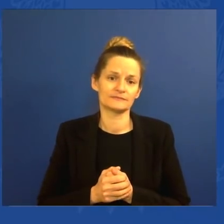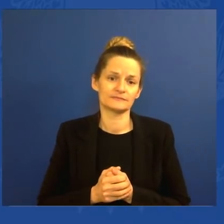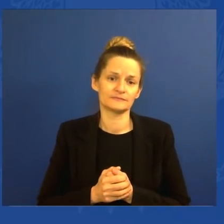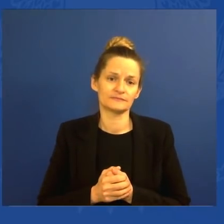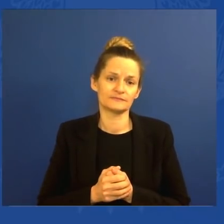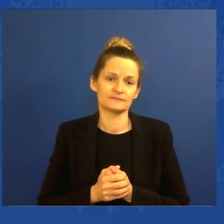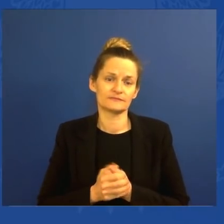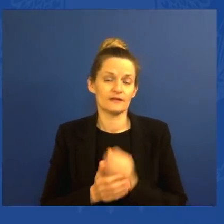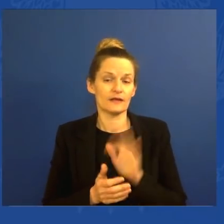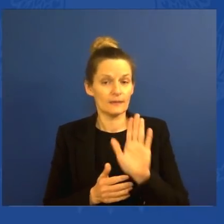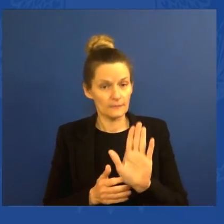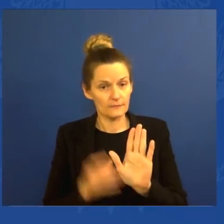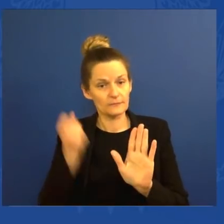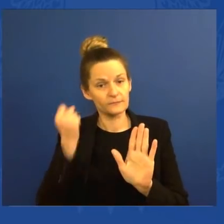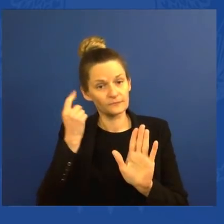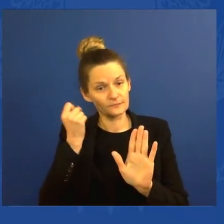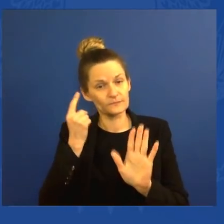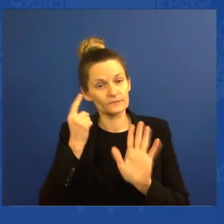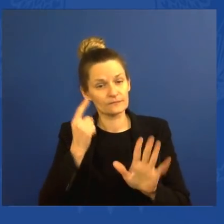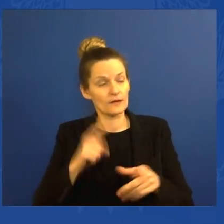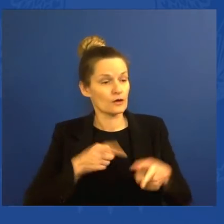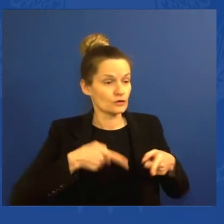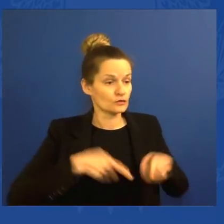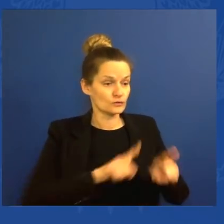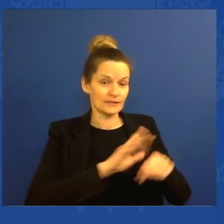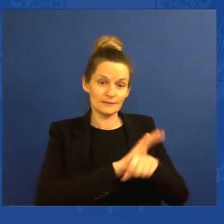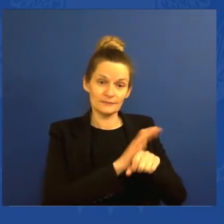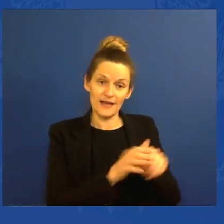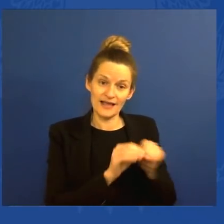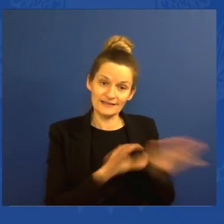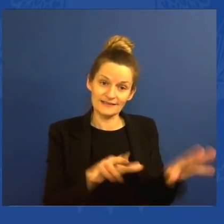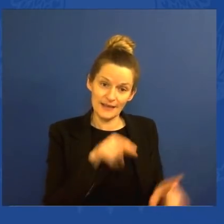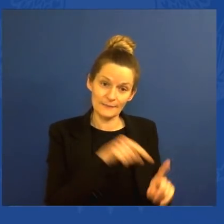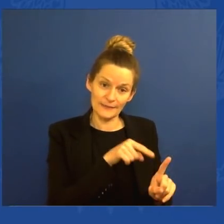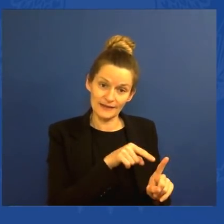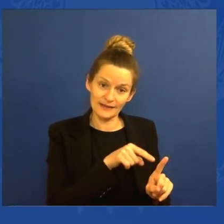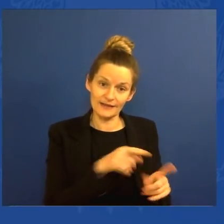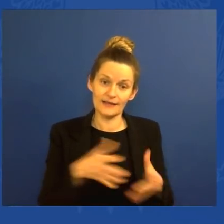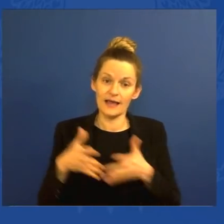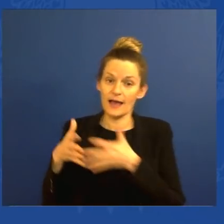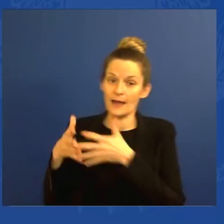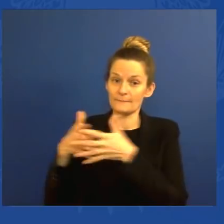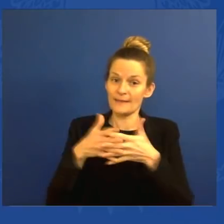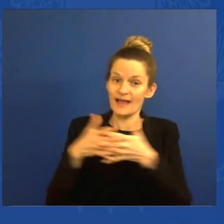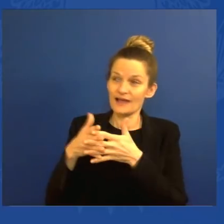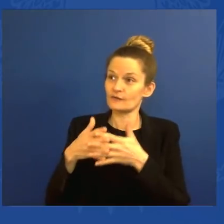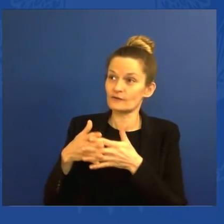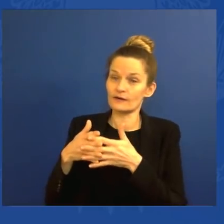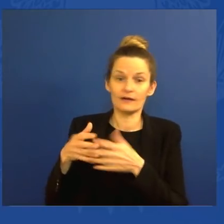that American manufacturing is crucial to our national security. And when the whole world comes to a halt